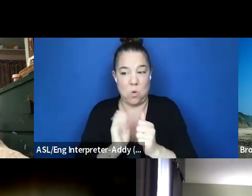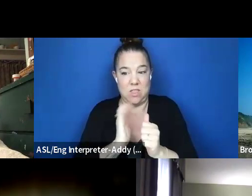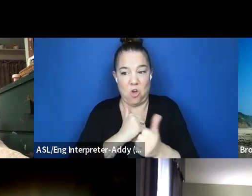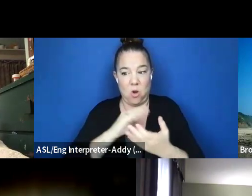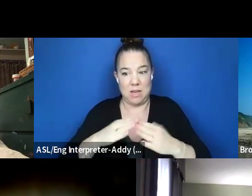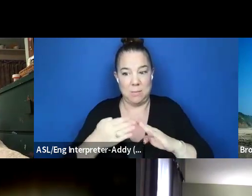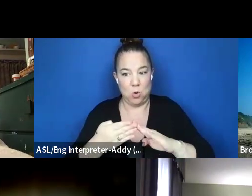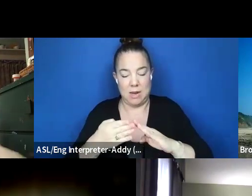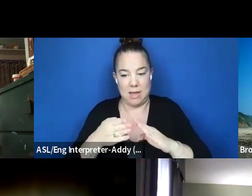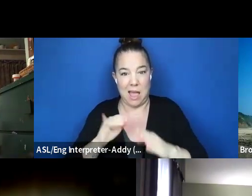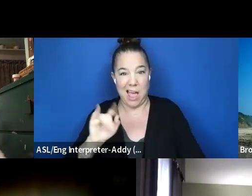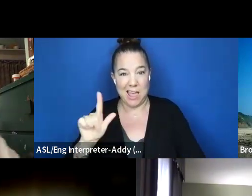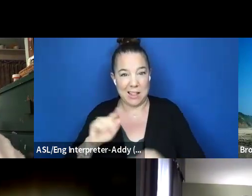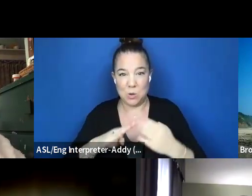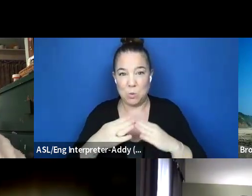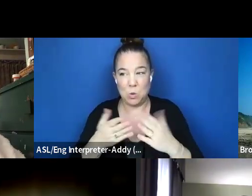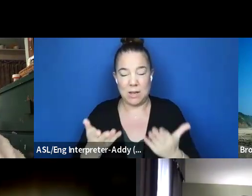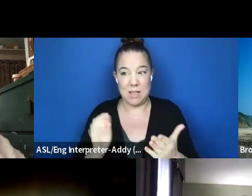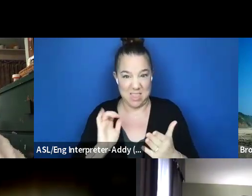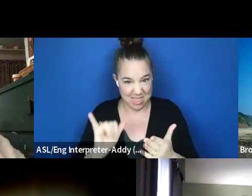Brooke Wilson (she/her): this is our opportunity to come together like